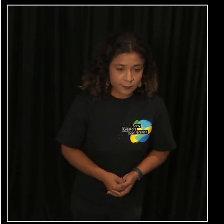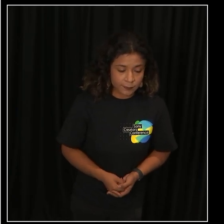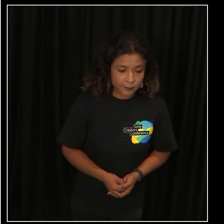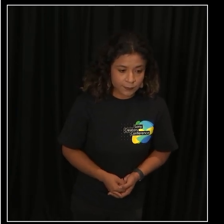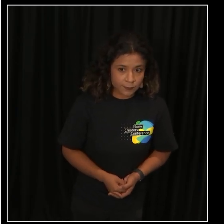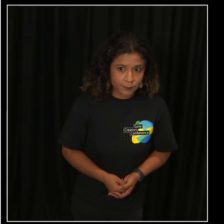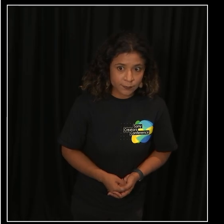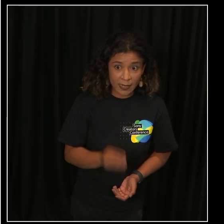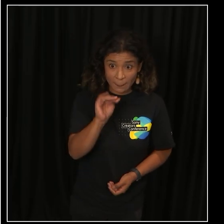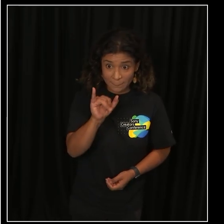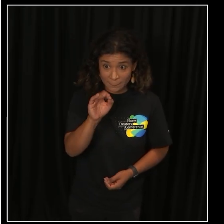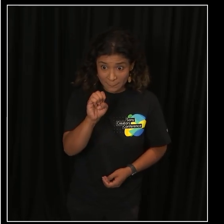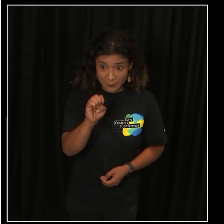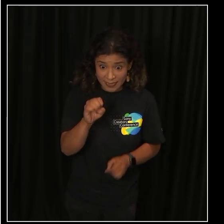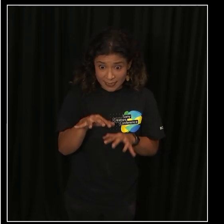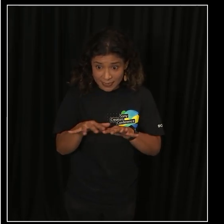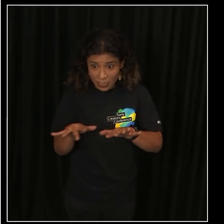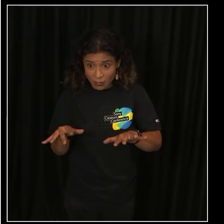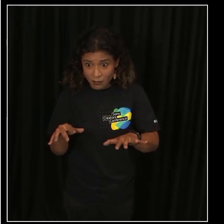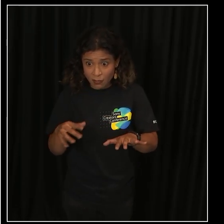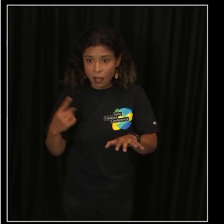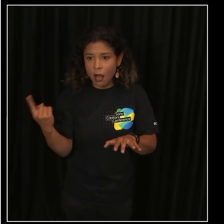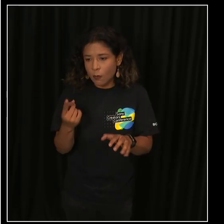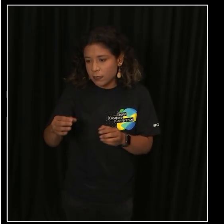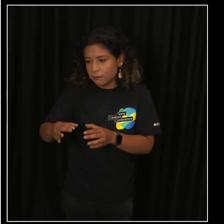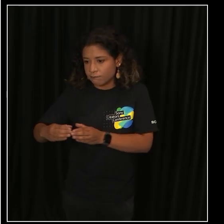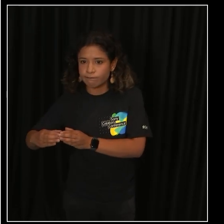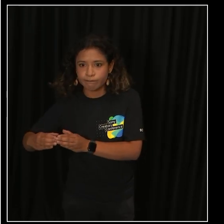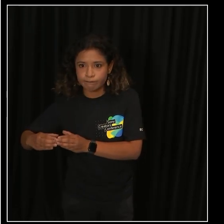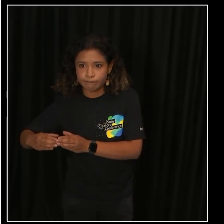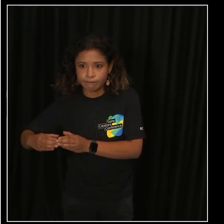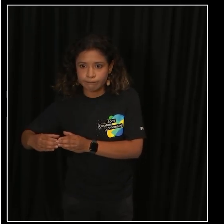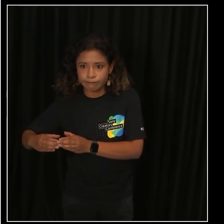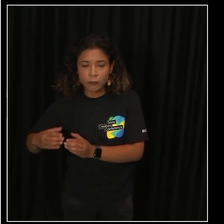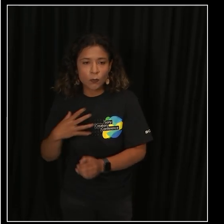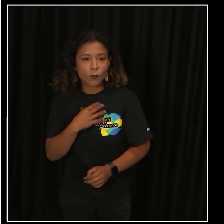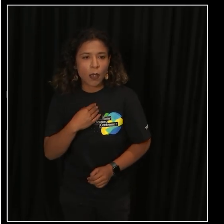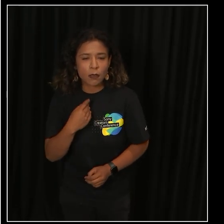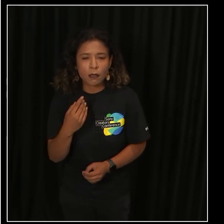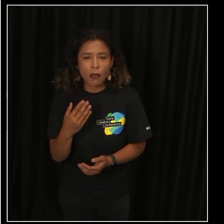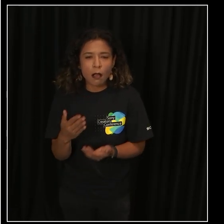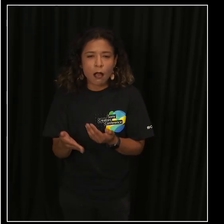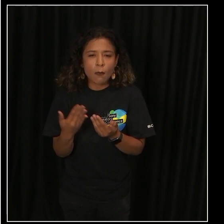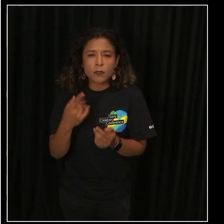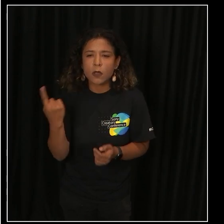Mie scattering is almost all forward. Let's use a logarithmic scale.